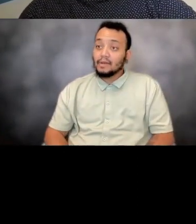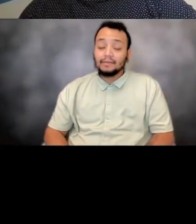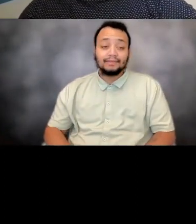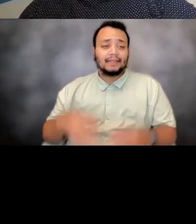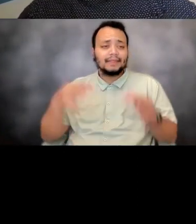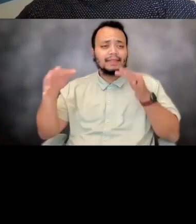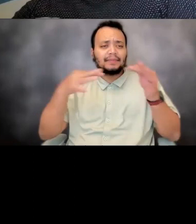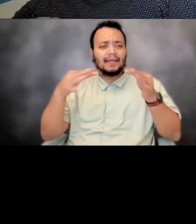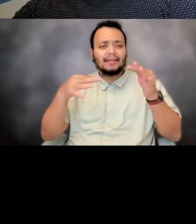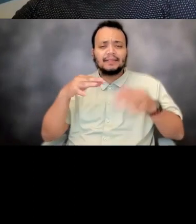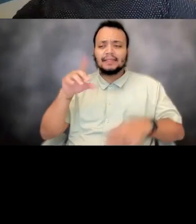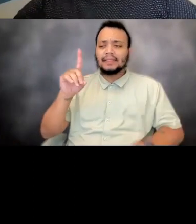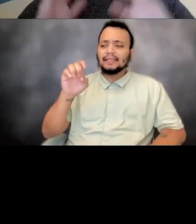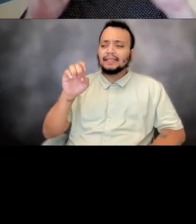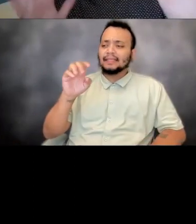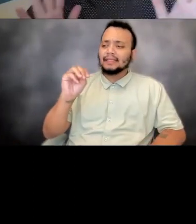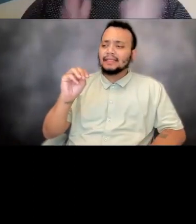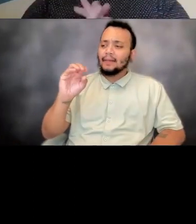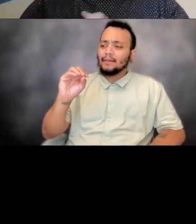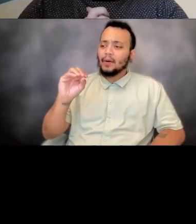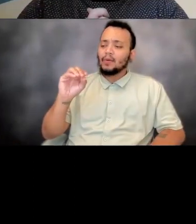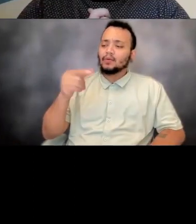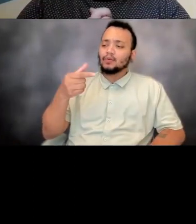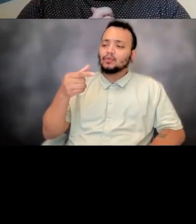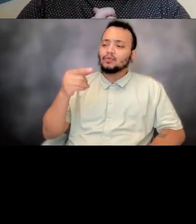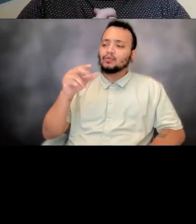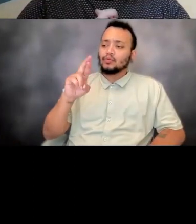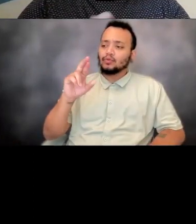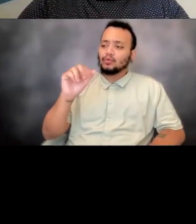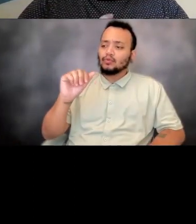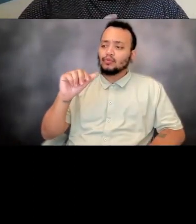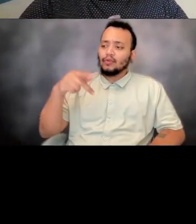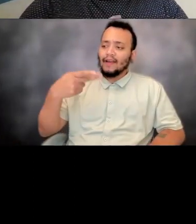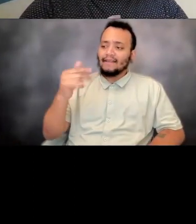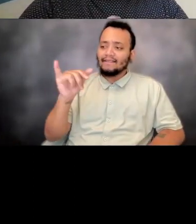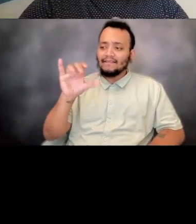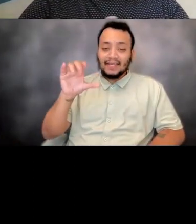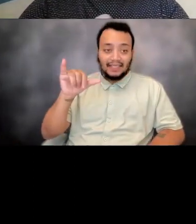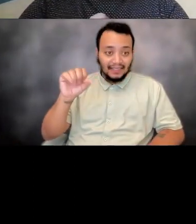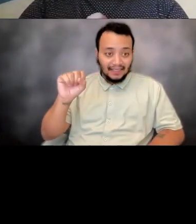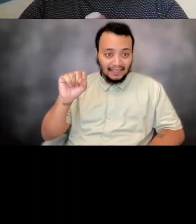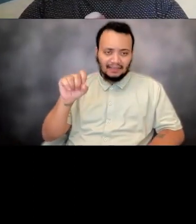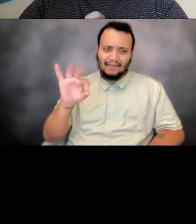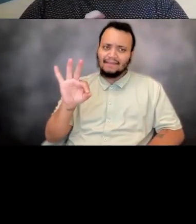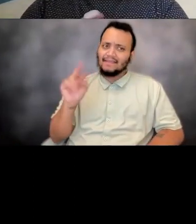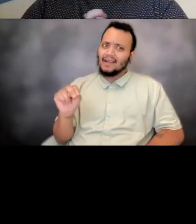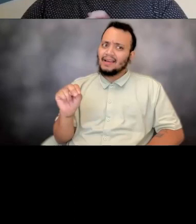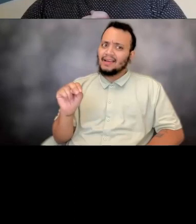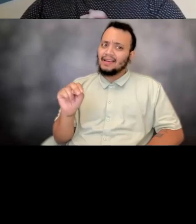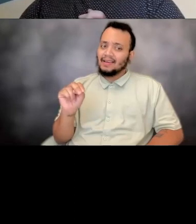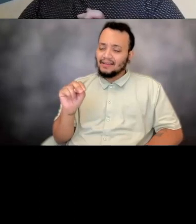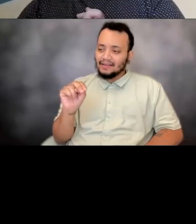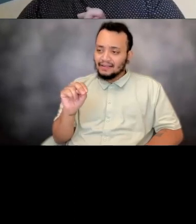which is kind of a fun and also data-intensive set of information.